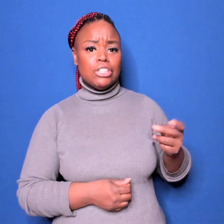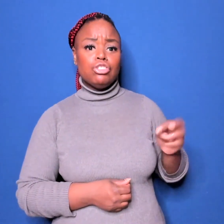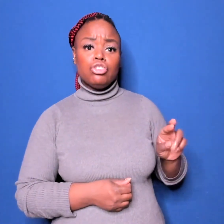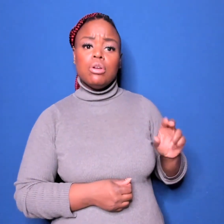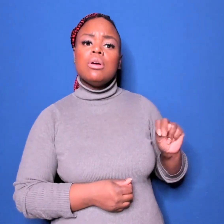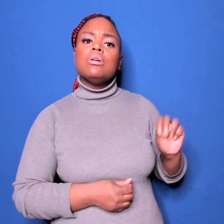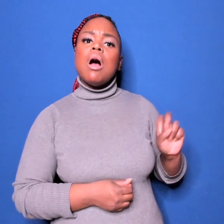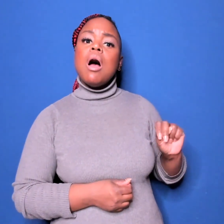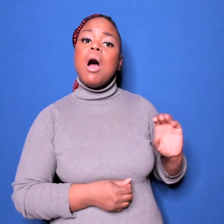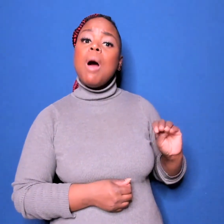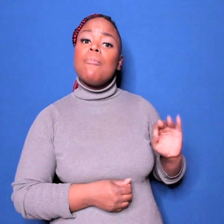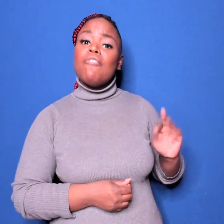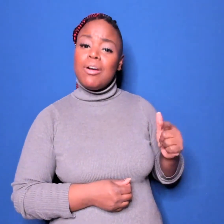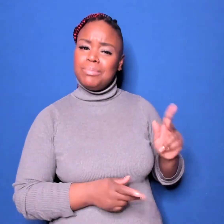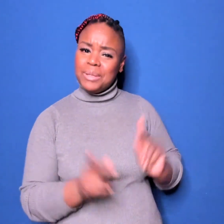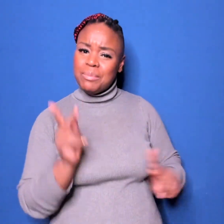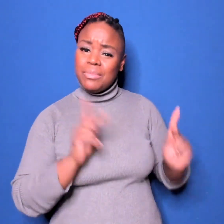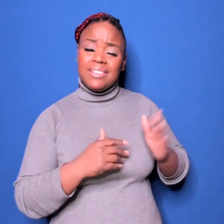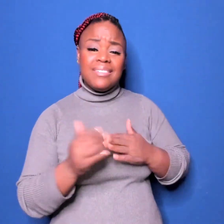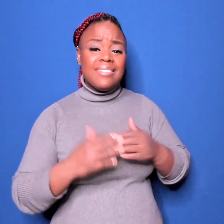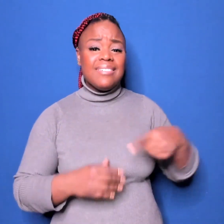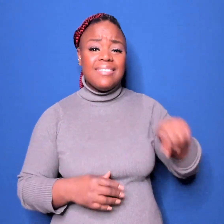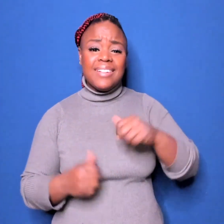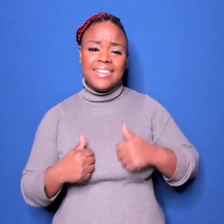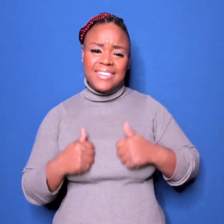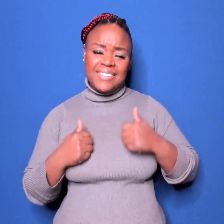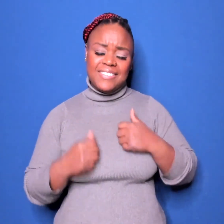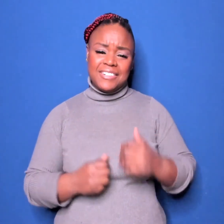and gender non-conforming peoples, wherever they may live.